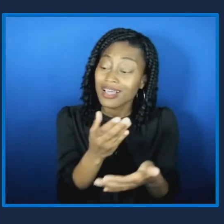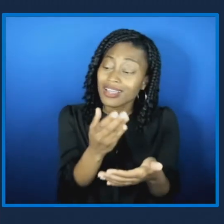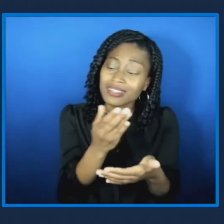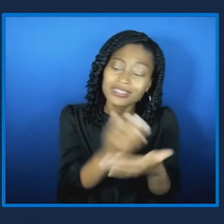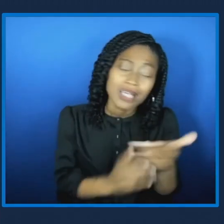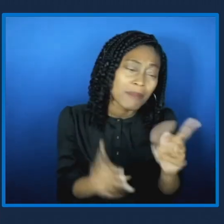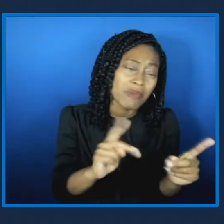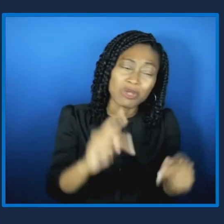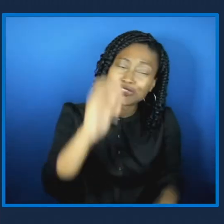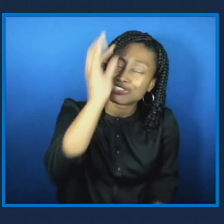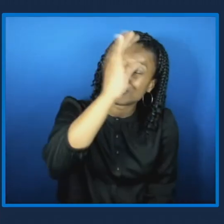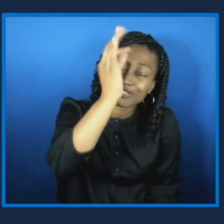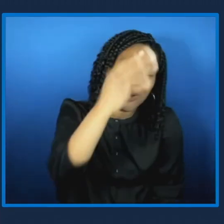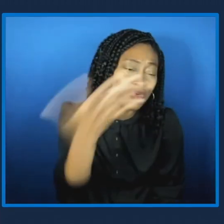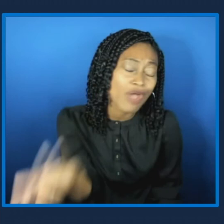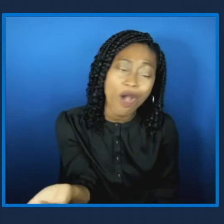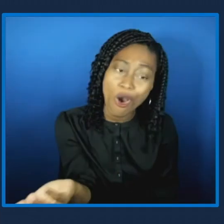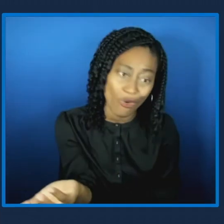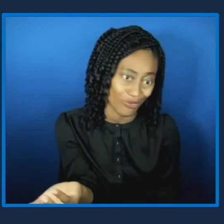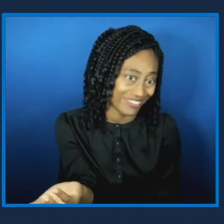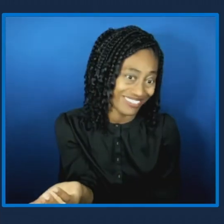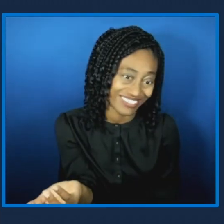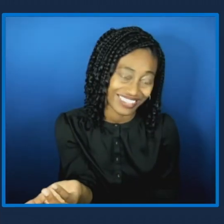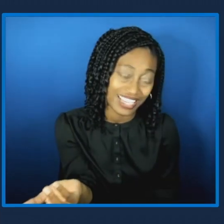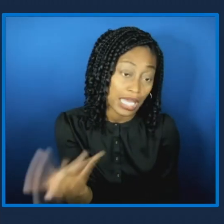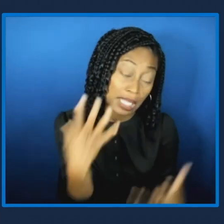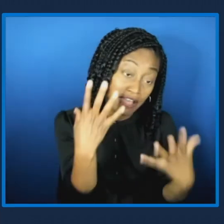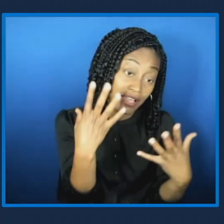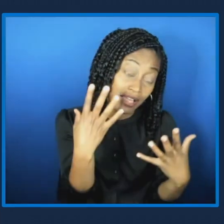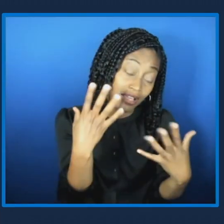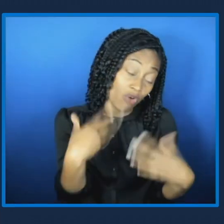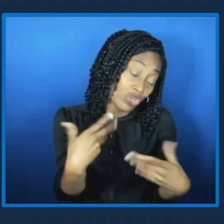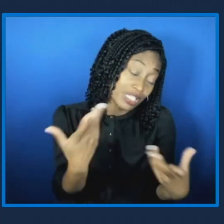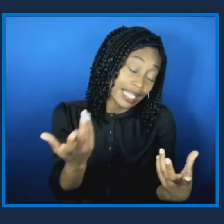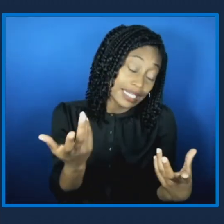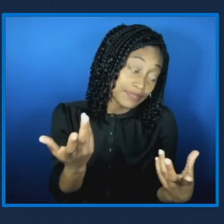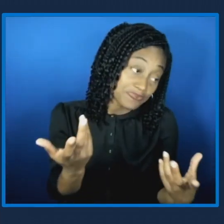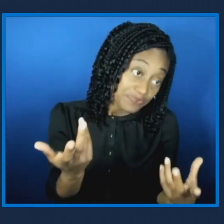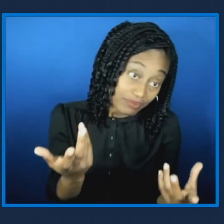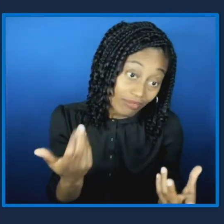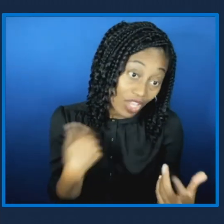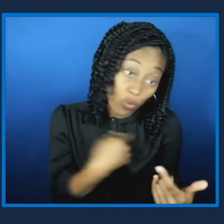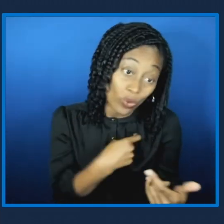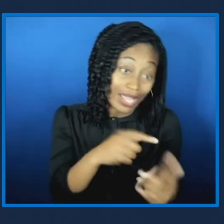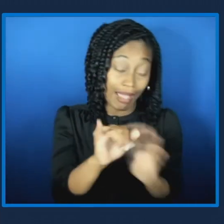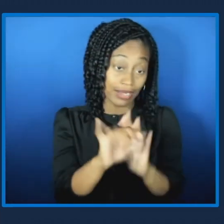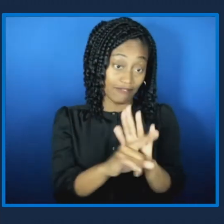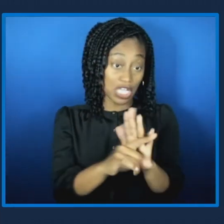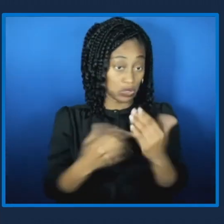And unfortunately because we identify as individuals with disabilities,